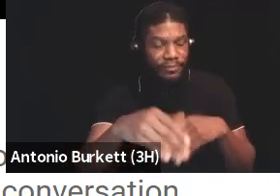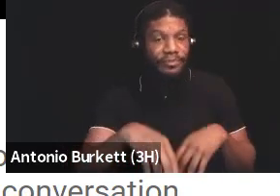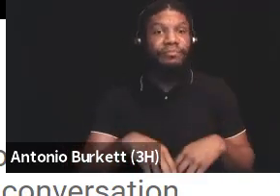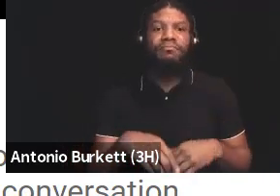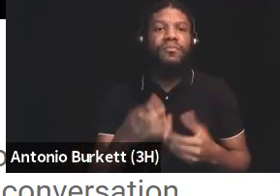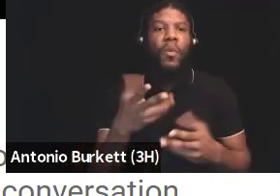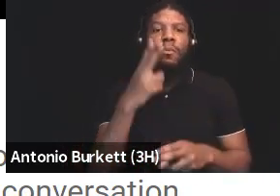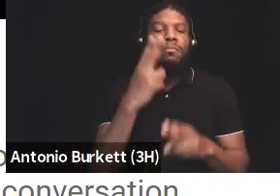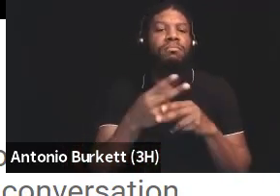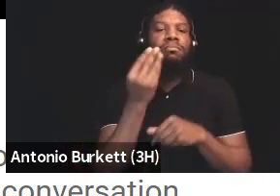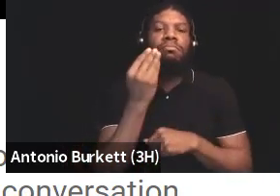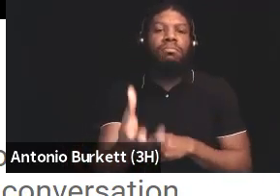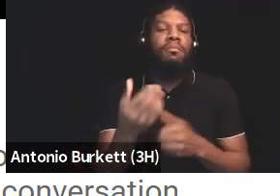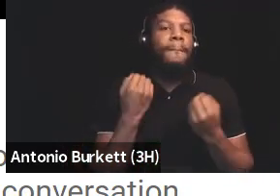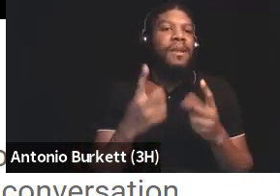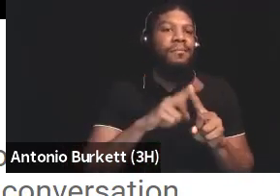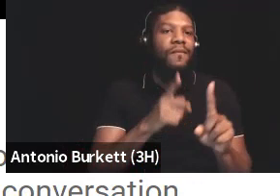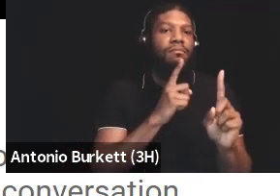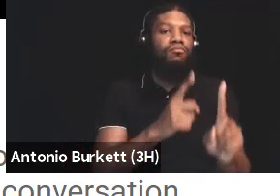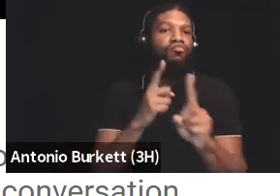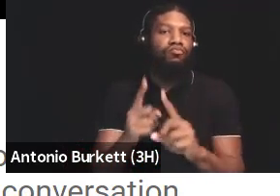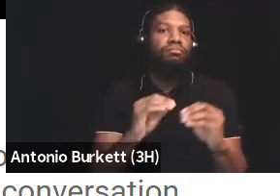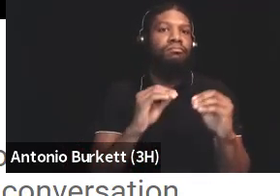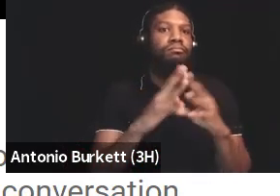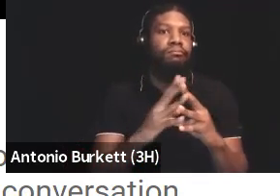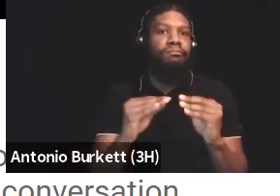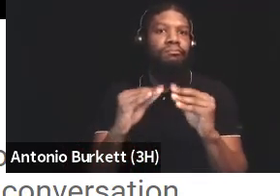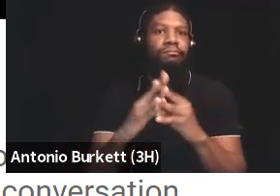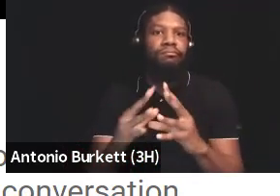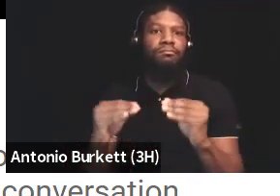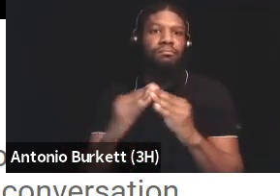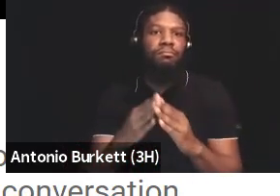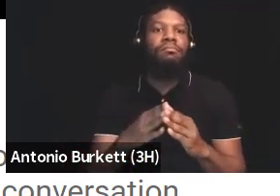initiatives culminated in the dissertation support groups that we ran through the counseling center,